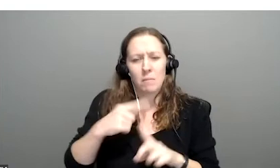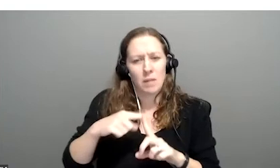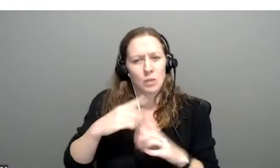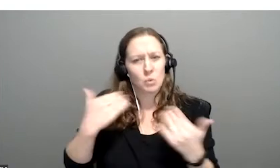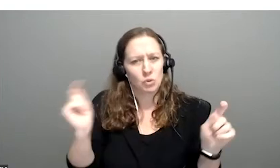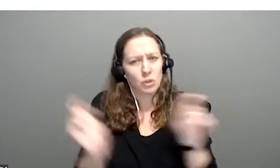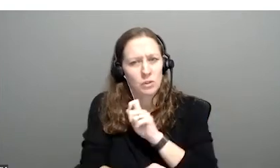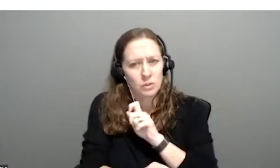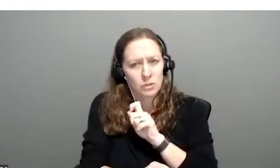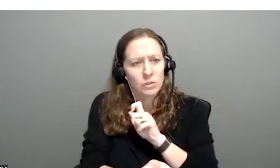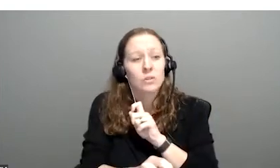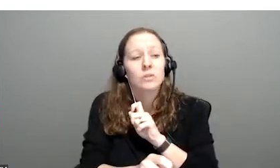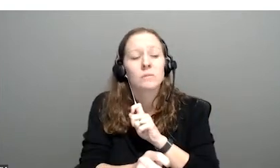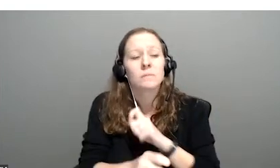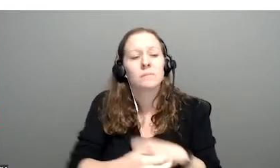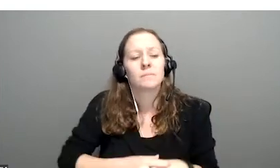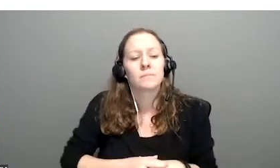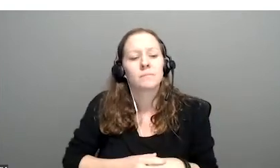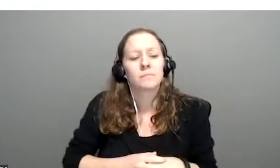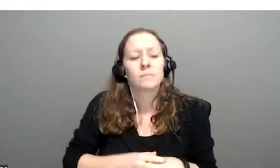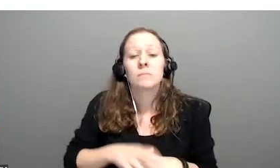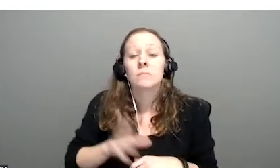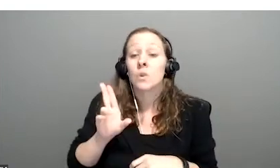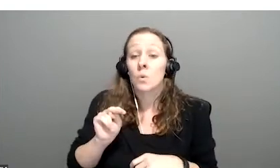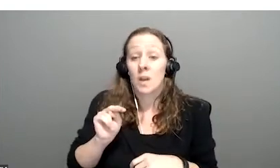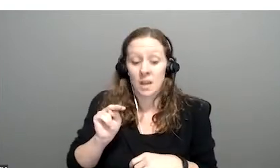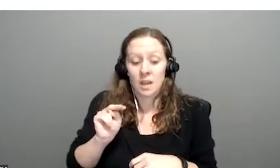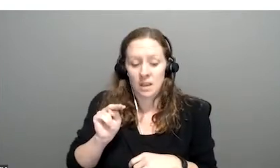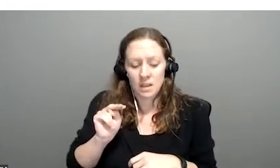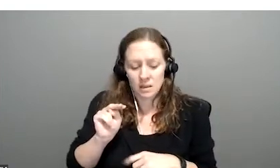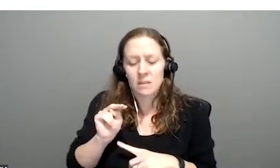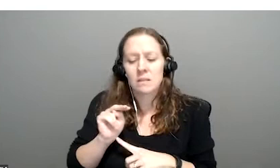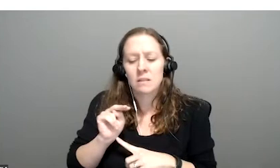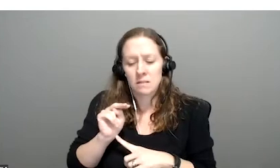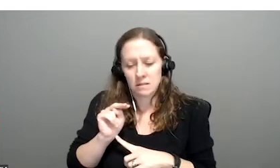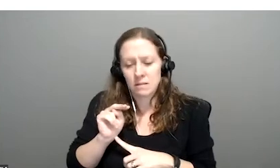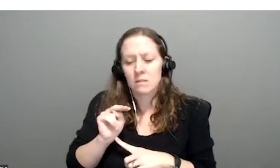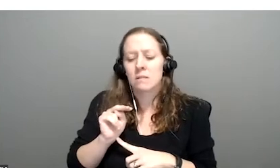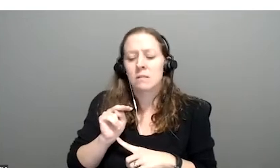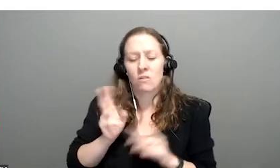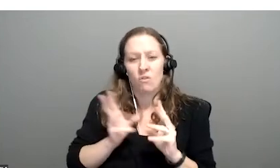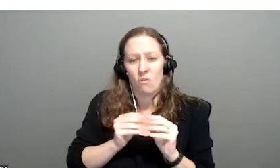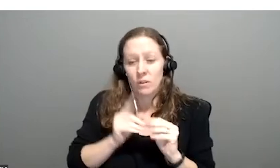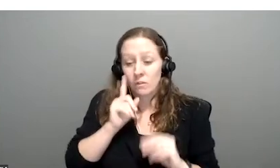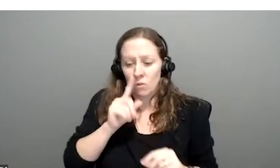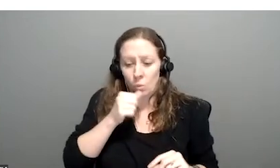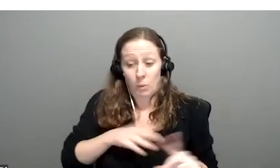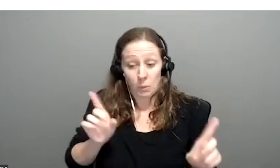Conference on Women in Beijing, that took place in 1995. At this conference the government of Canada